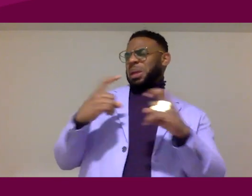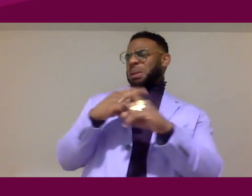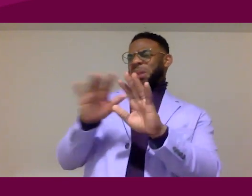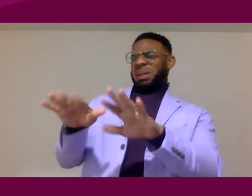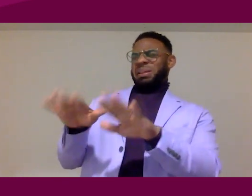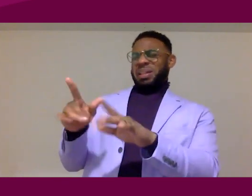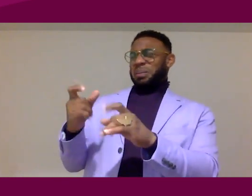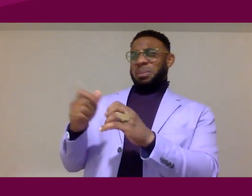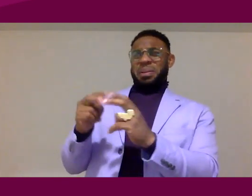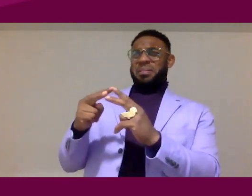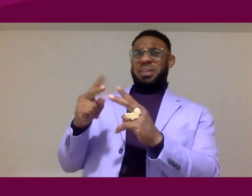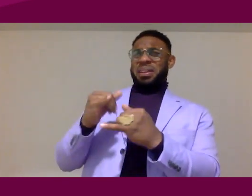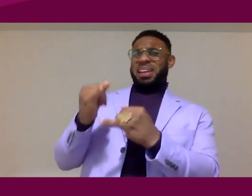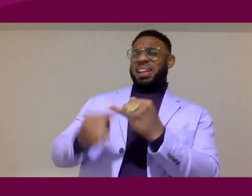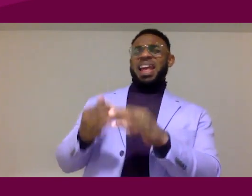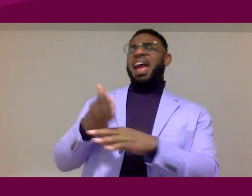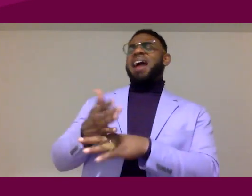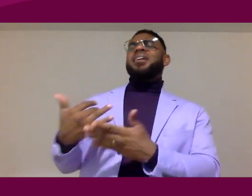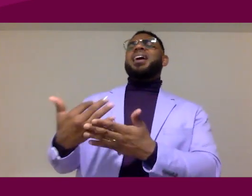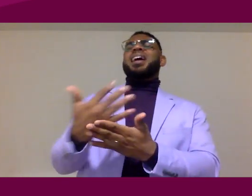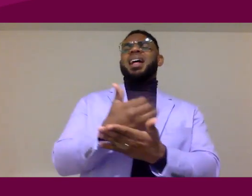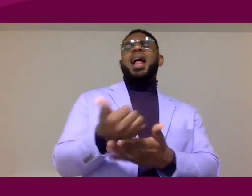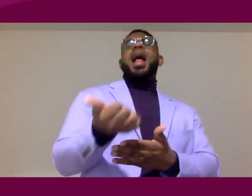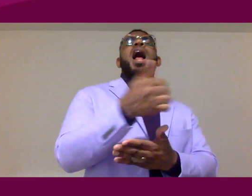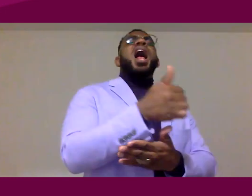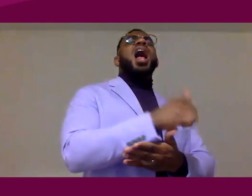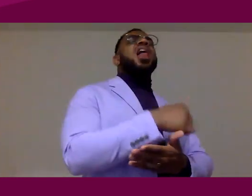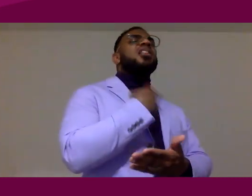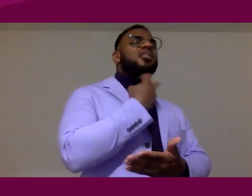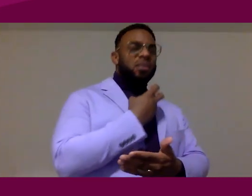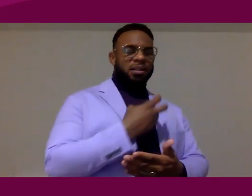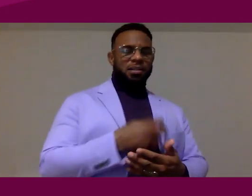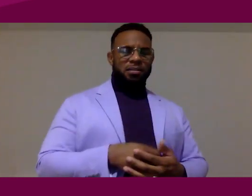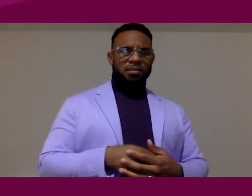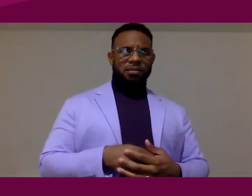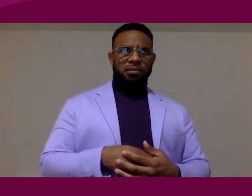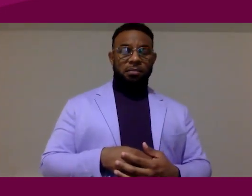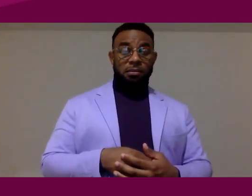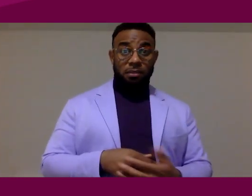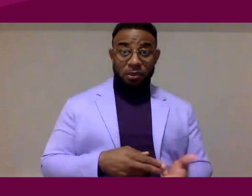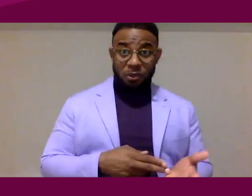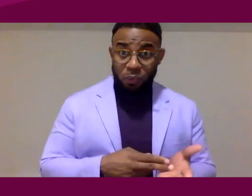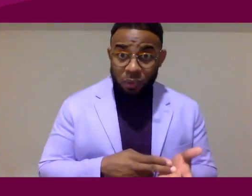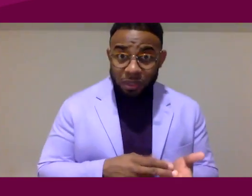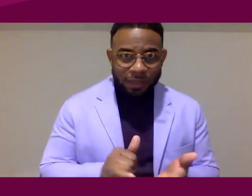That comes at the very end after we collect all these other voices." And the truth is that never happened.